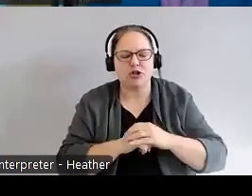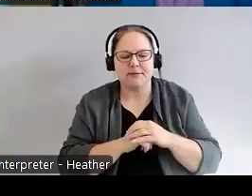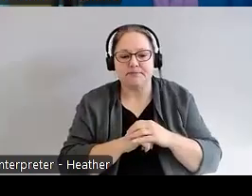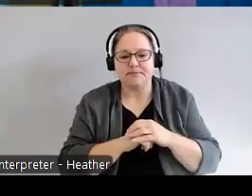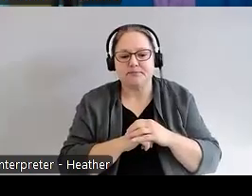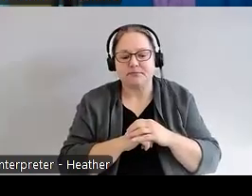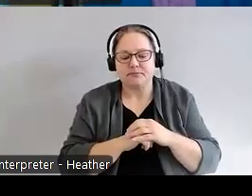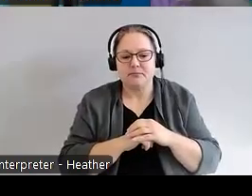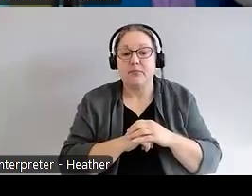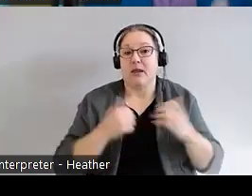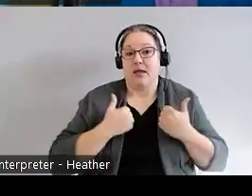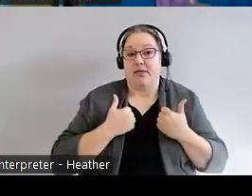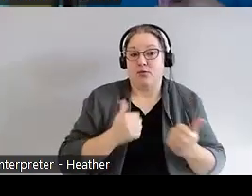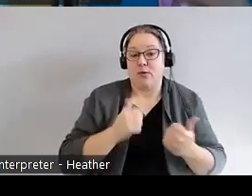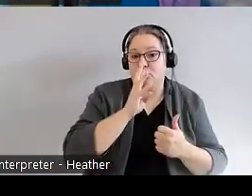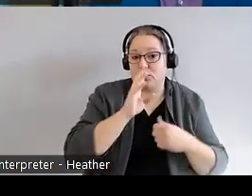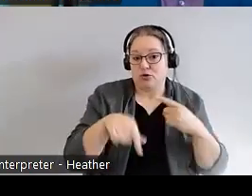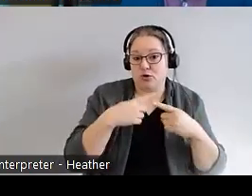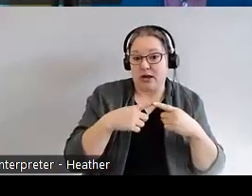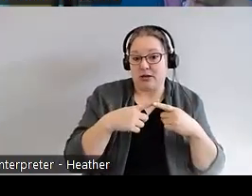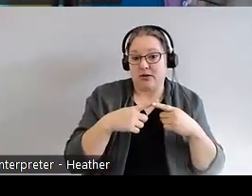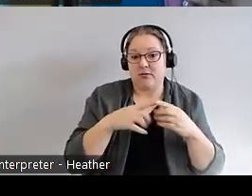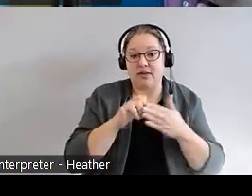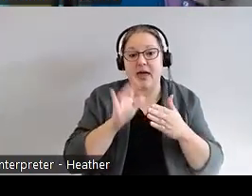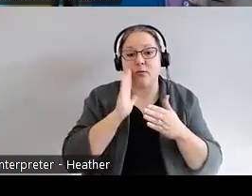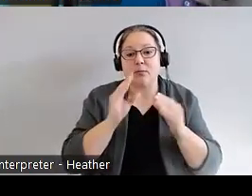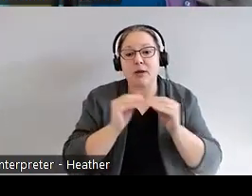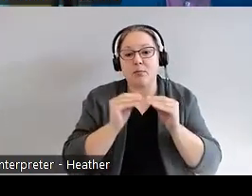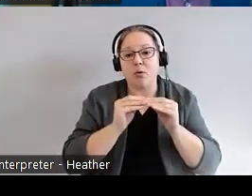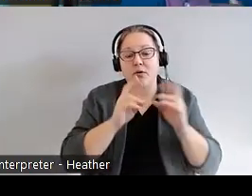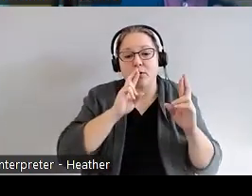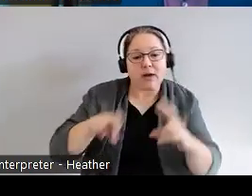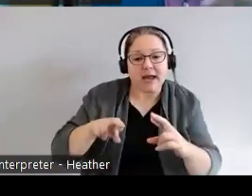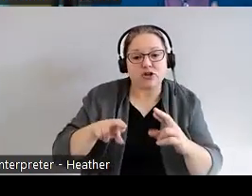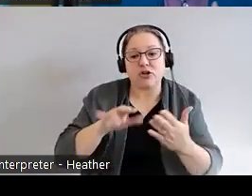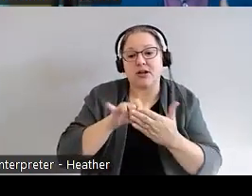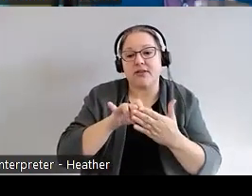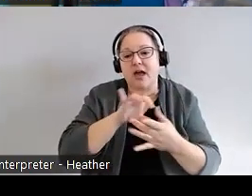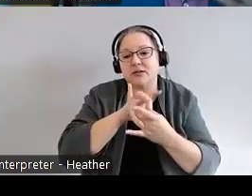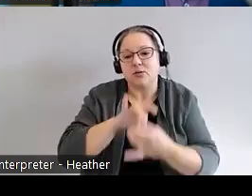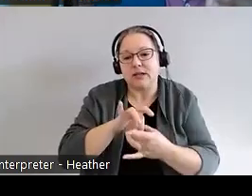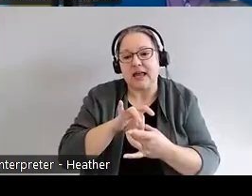that we're talking about is aggression that's reactive that's uh related to some kind of loss of